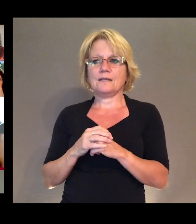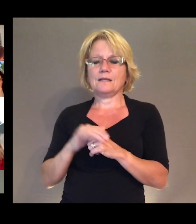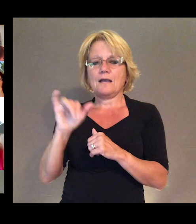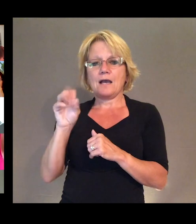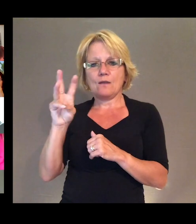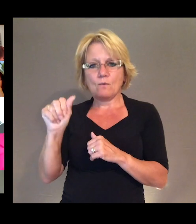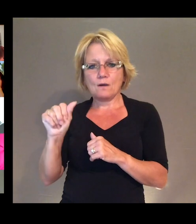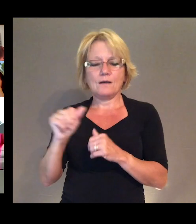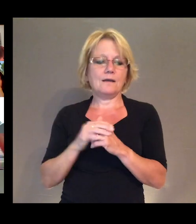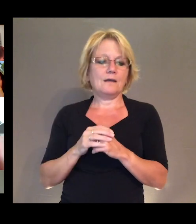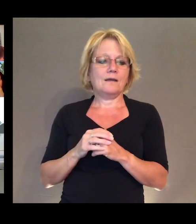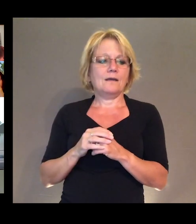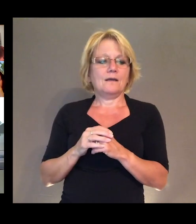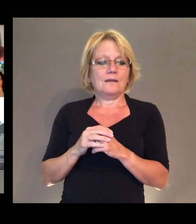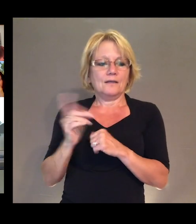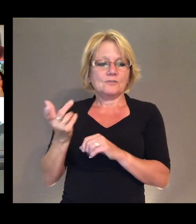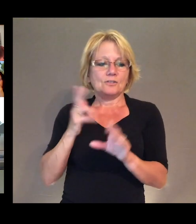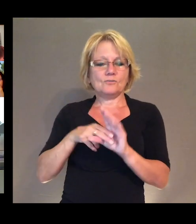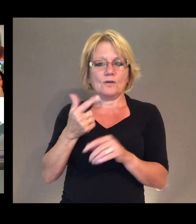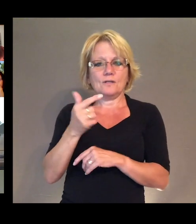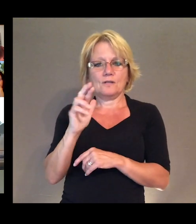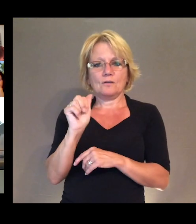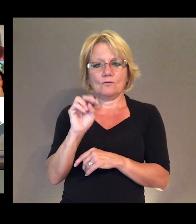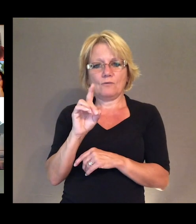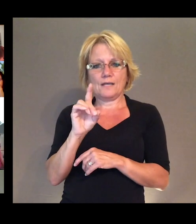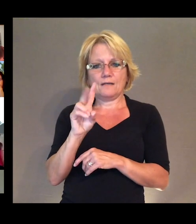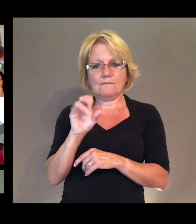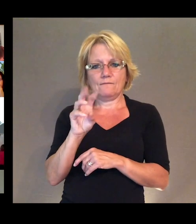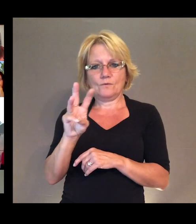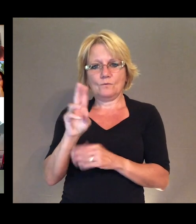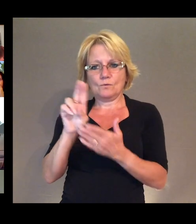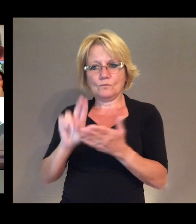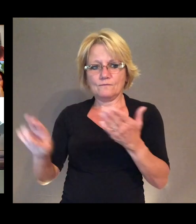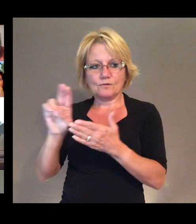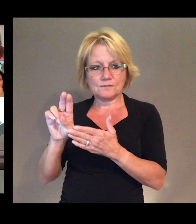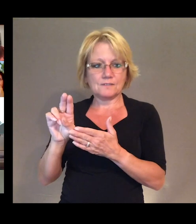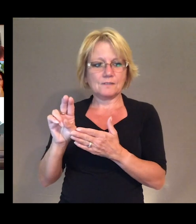China Joint Grand View University, where she'd left Kevin several years ago in 2018